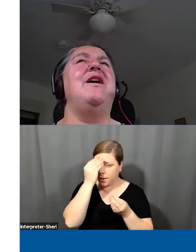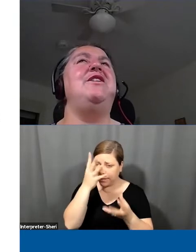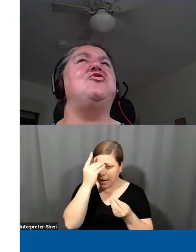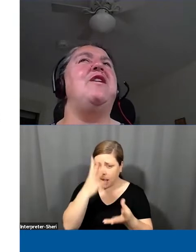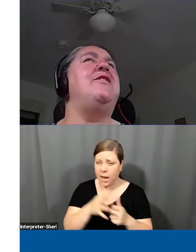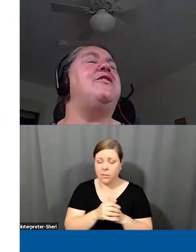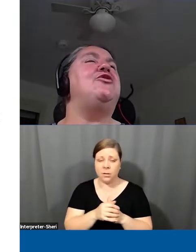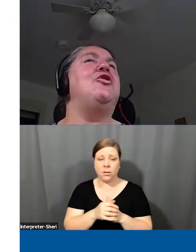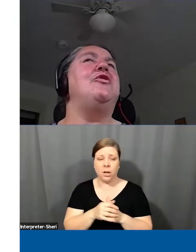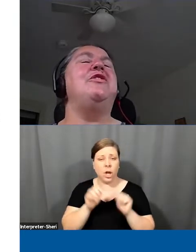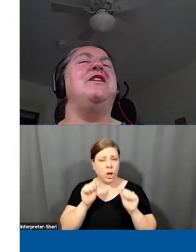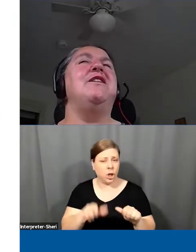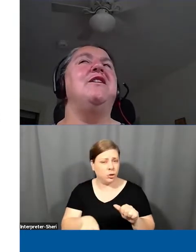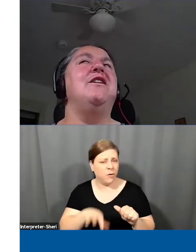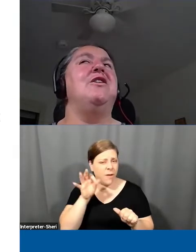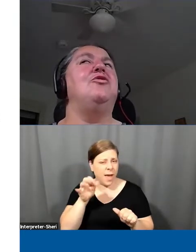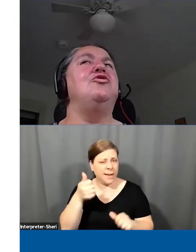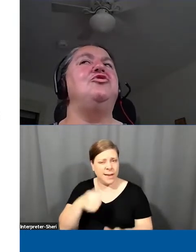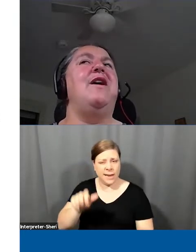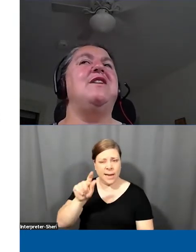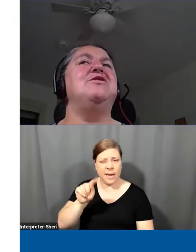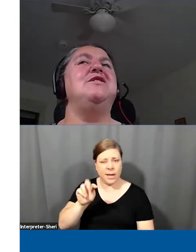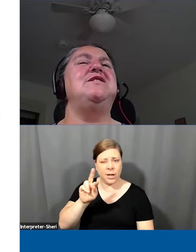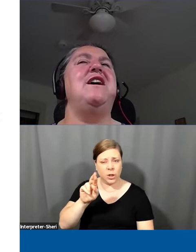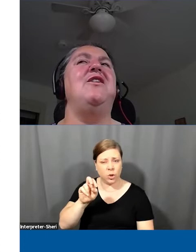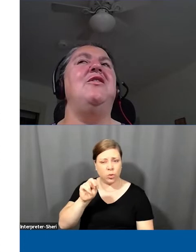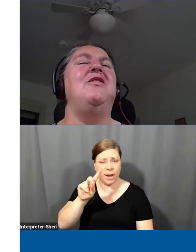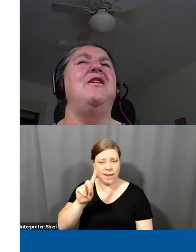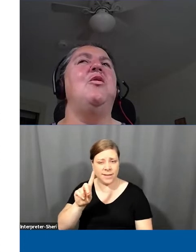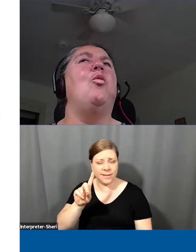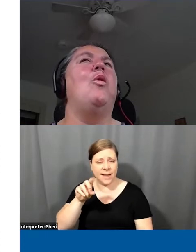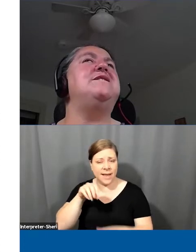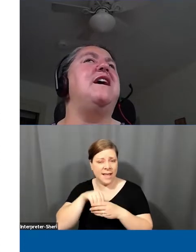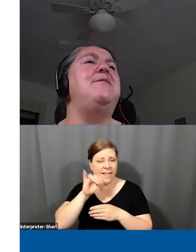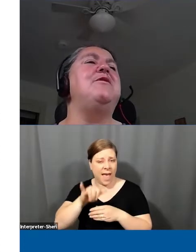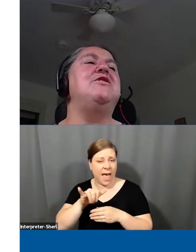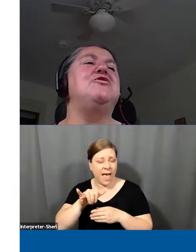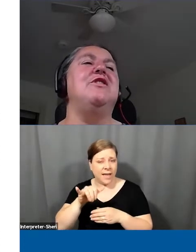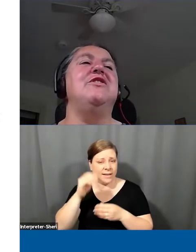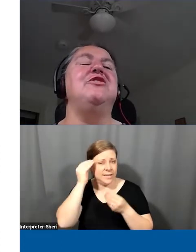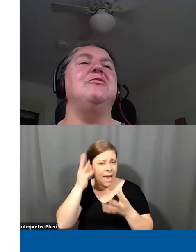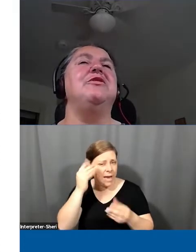any trends shown in the data? Could you actually tell what type of visualization was it?